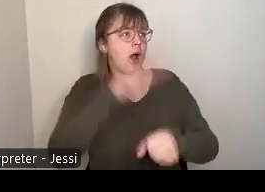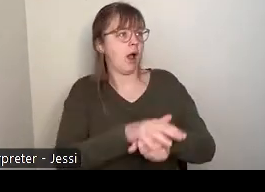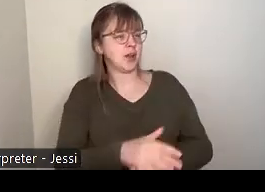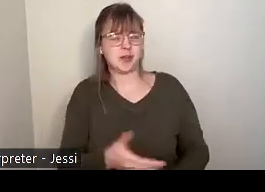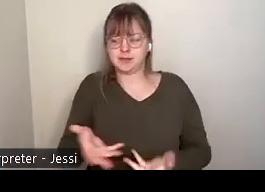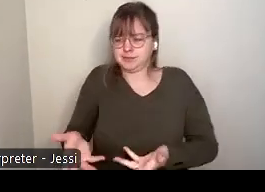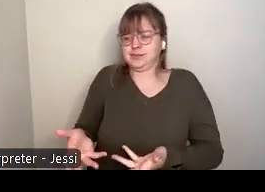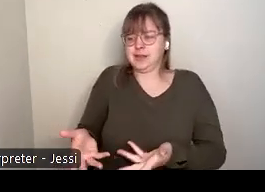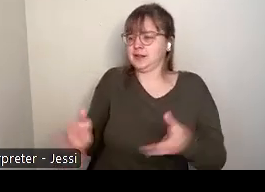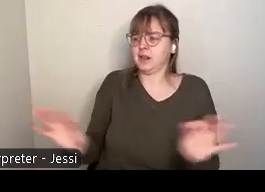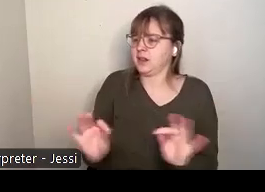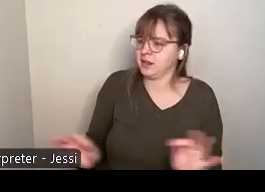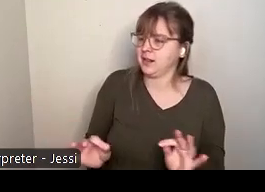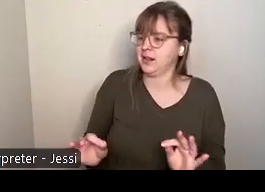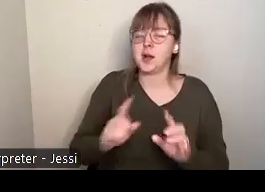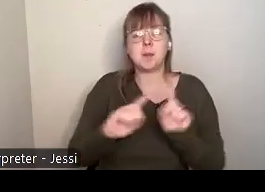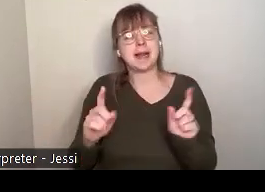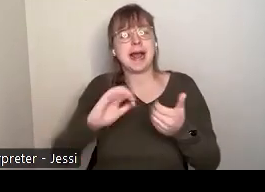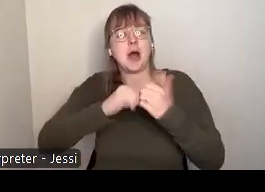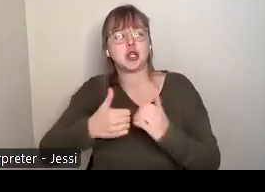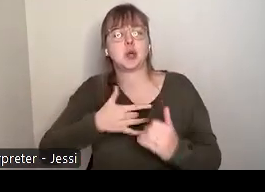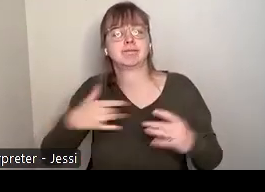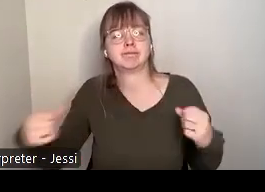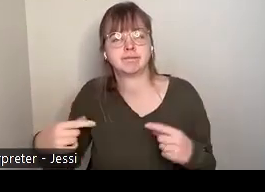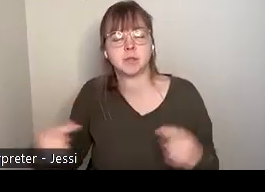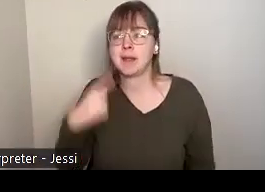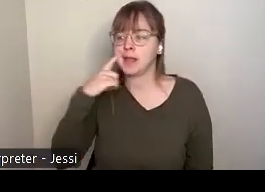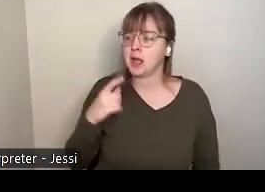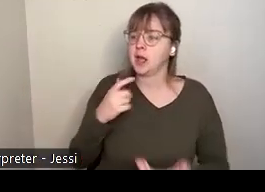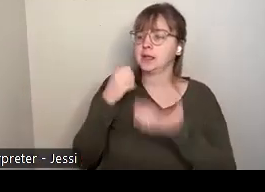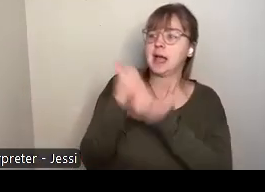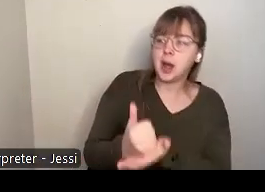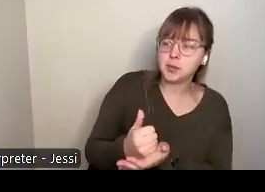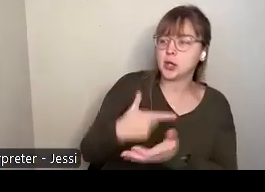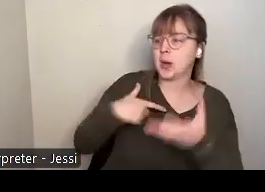of a deal right we've got all kinds of ways to solve the problem of the banana and she realized